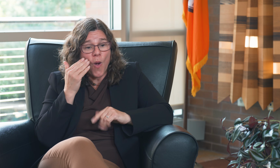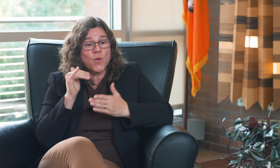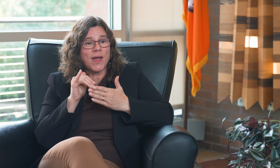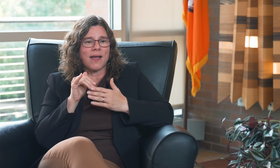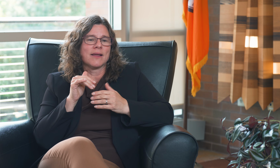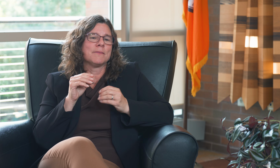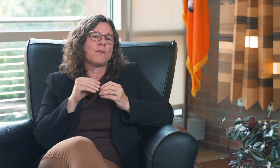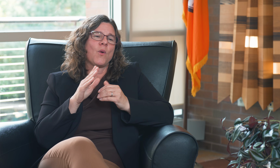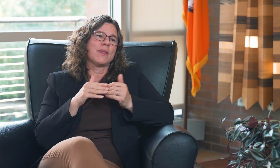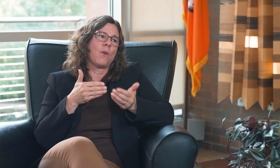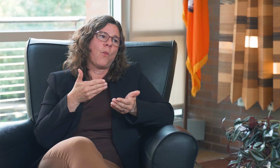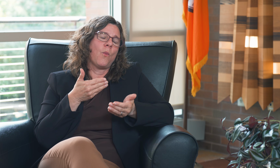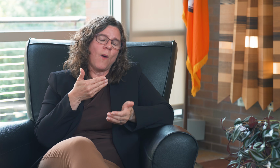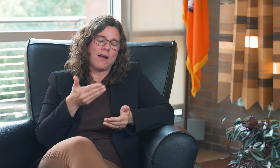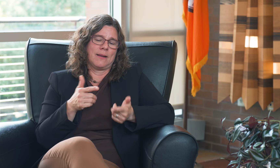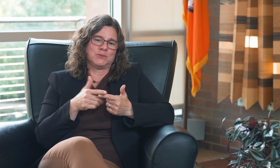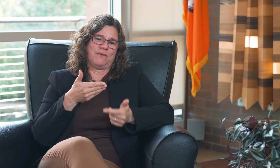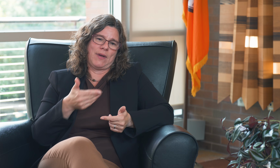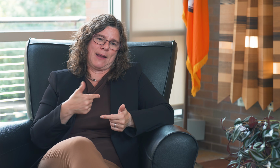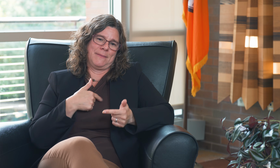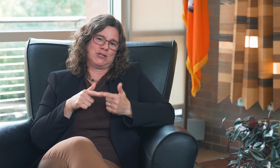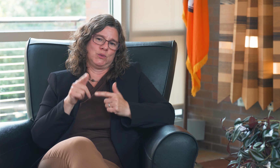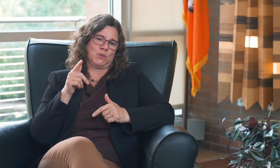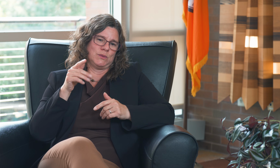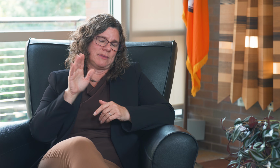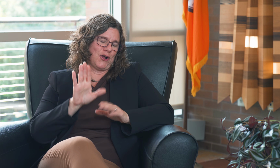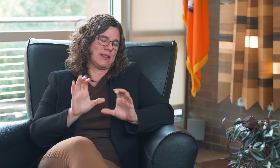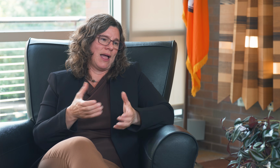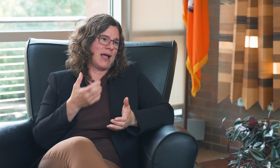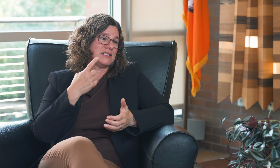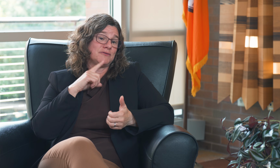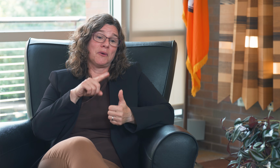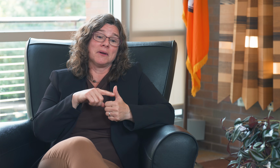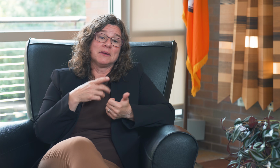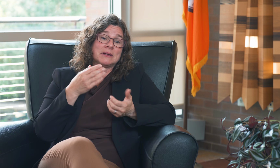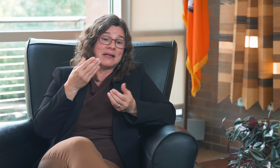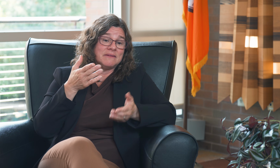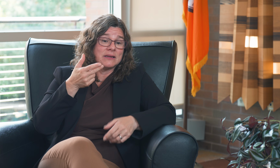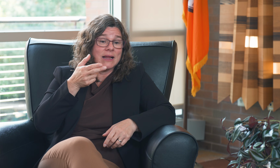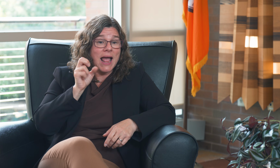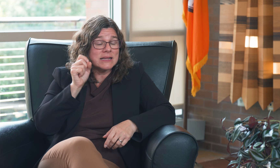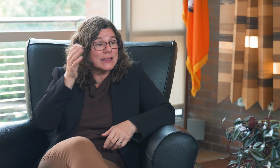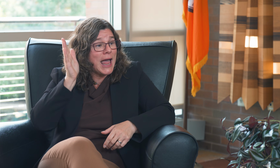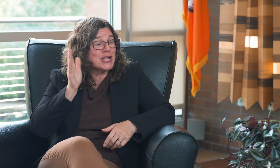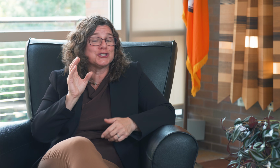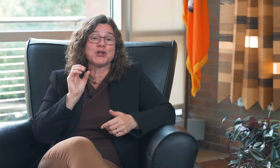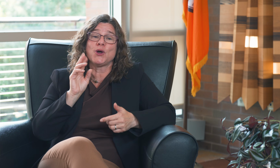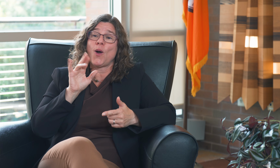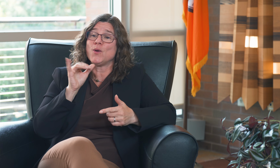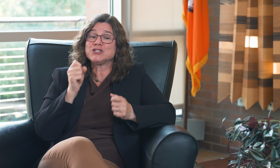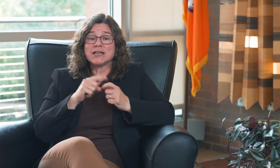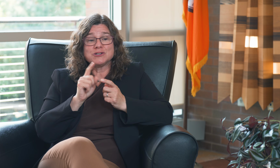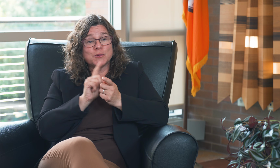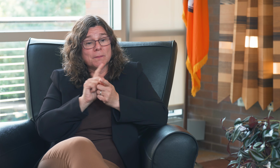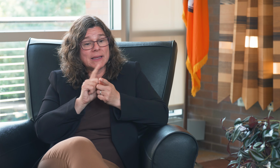However, I want them to know that they are more than welcome to invite me to their class. Whether that be to give a guest lecture,